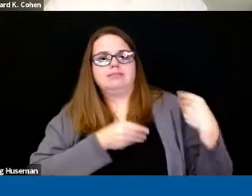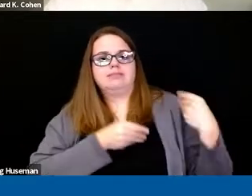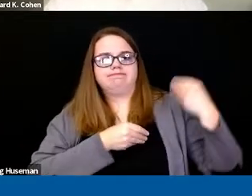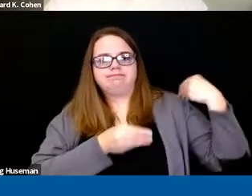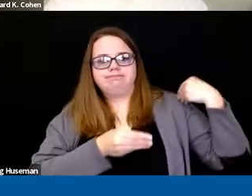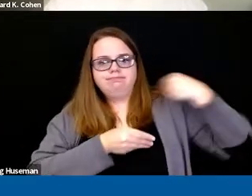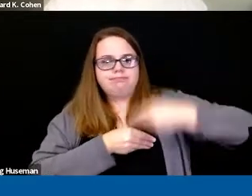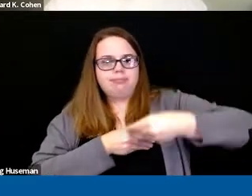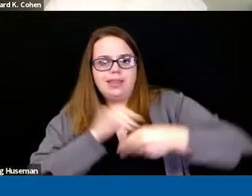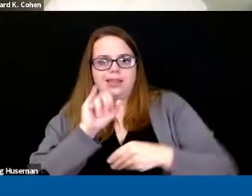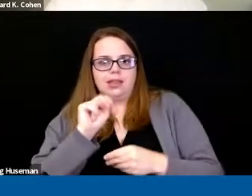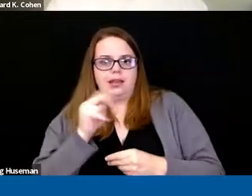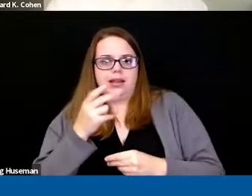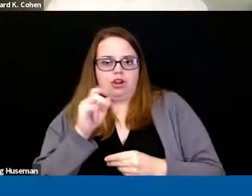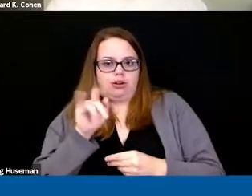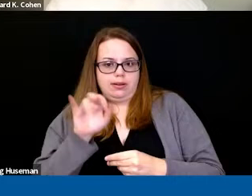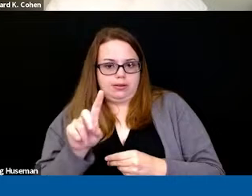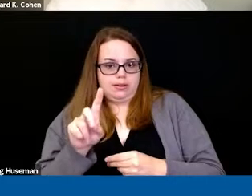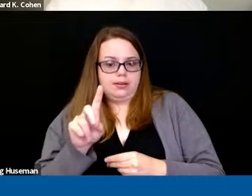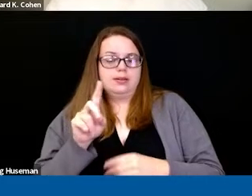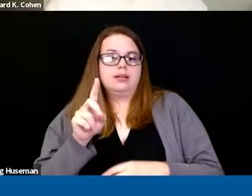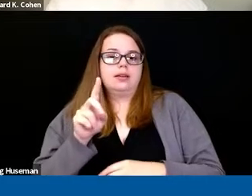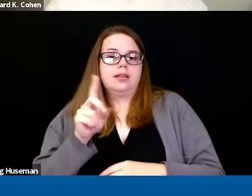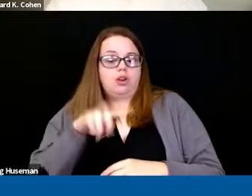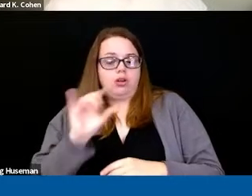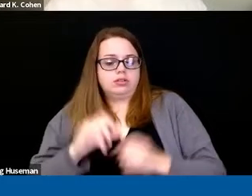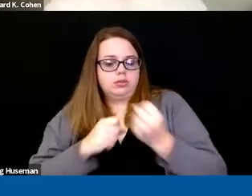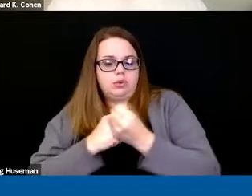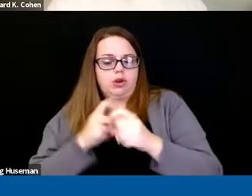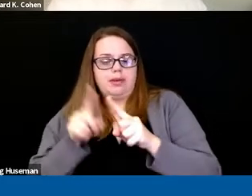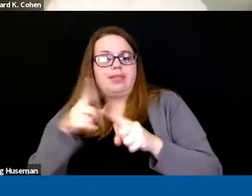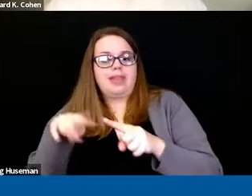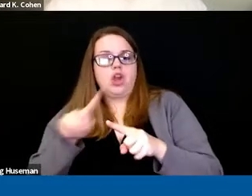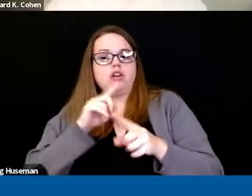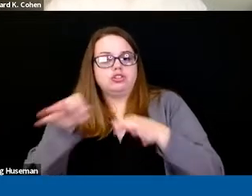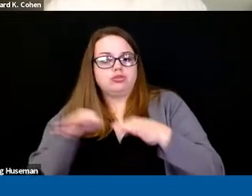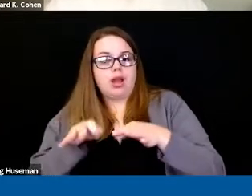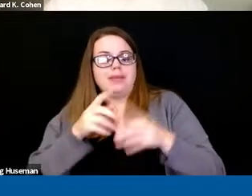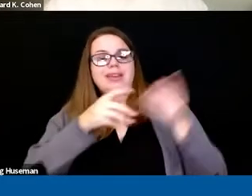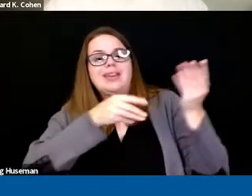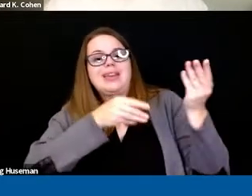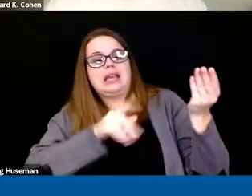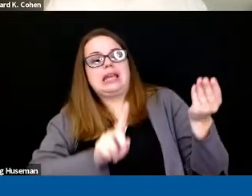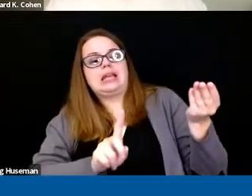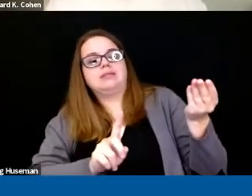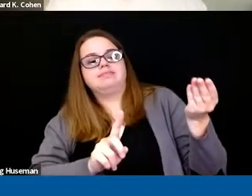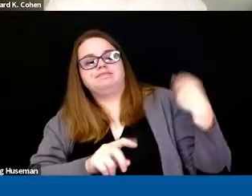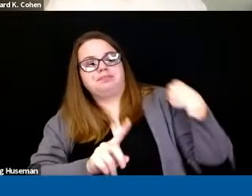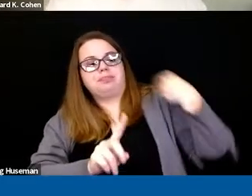These are also supported by the role but they are, as described, inherited from a superclass role. So this collection of Supported